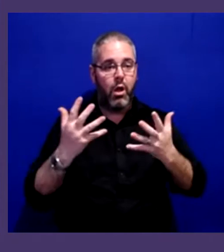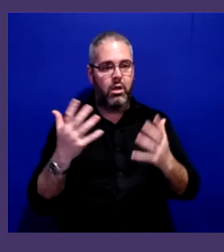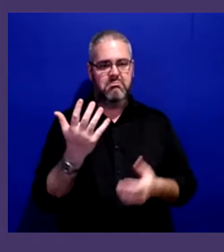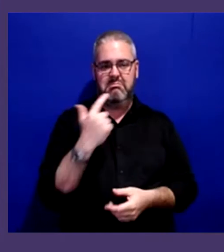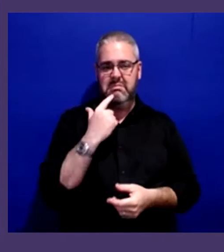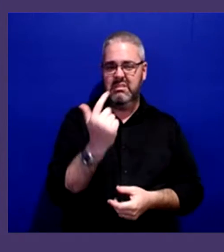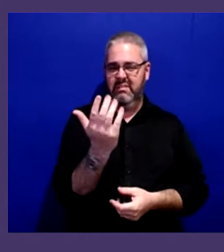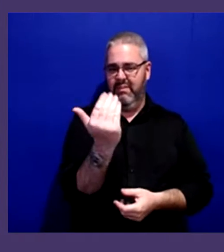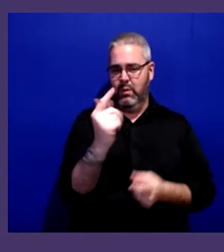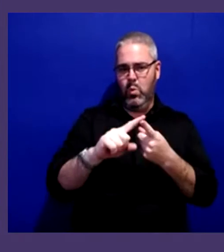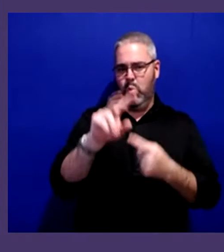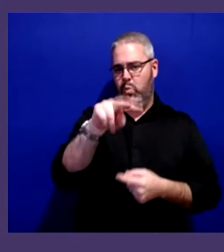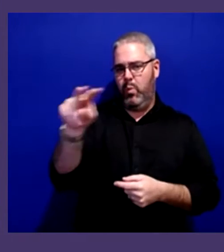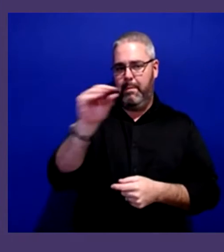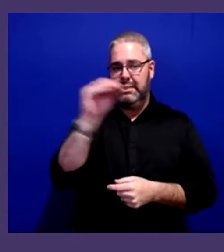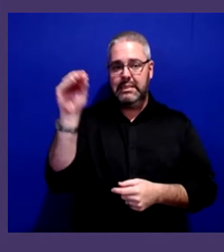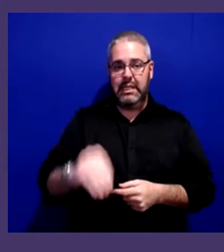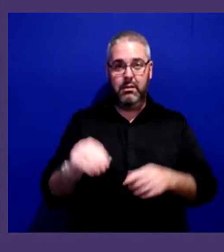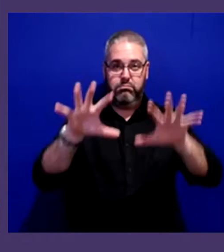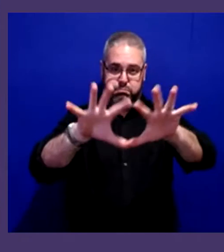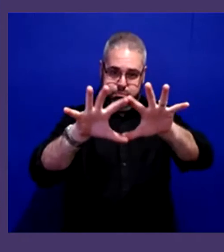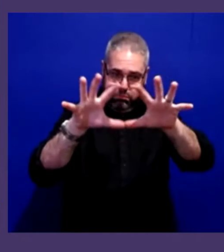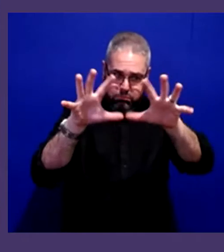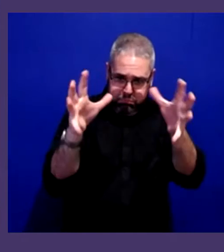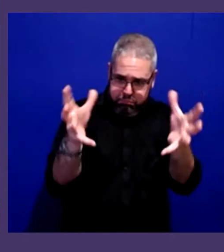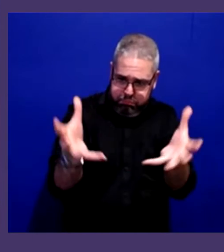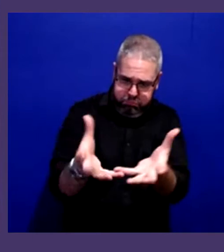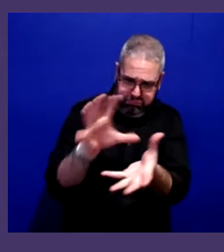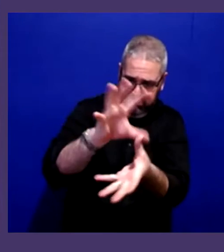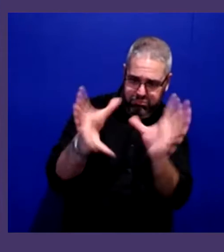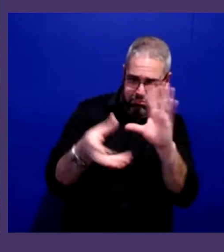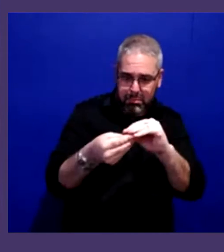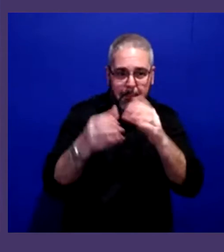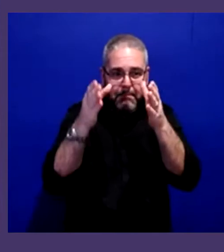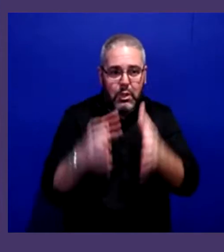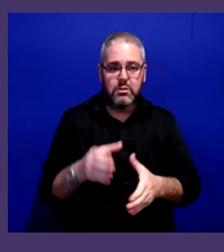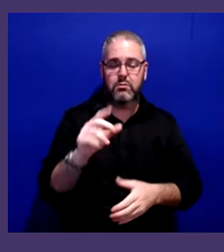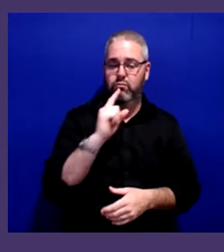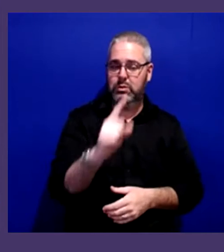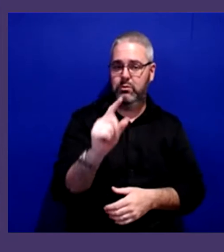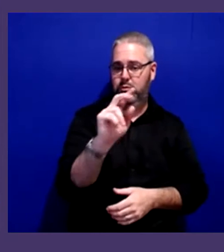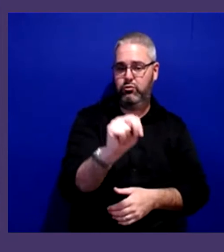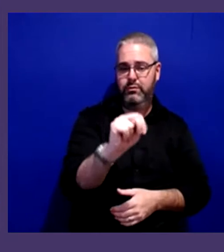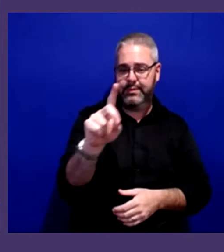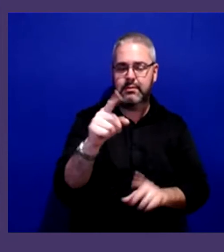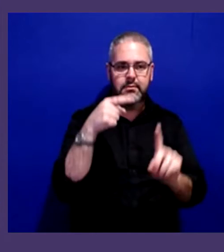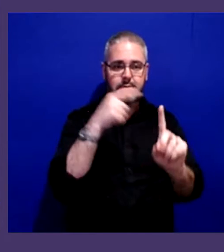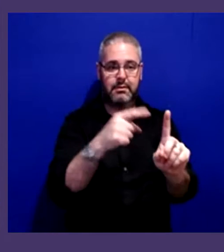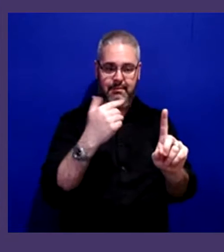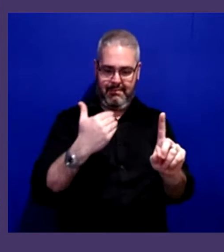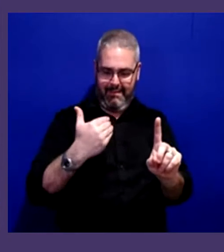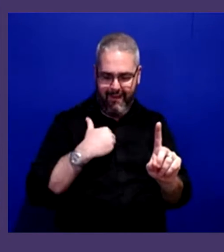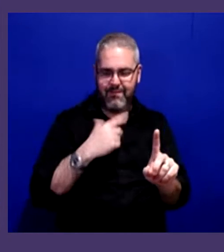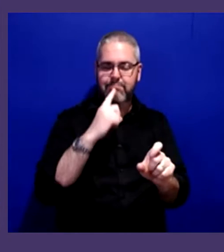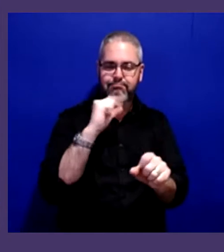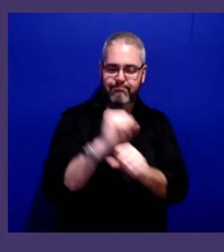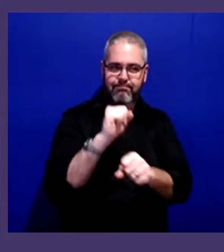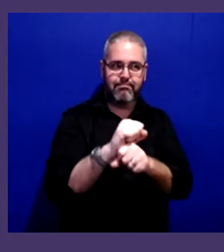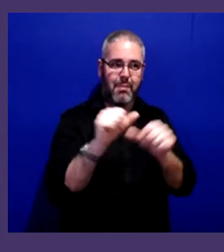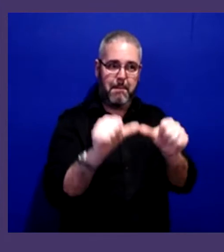the global population are neurodivergent and have an inherent permanent cognitive difference.